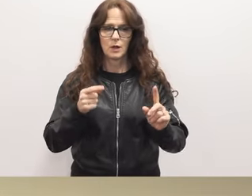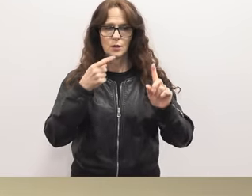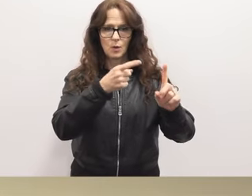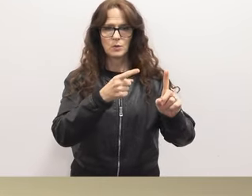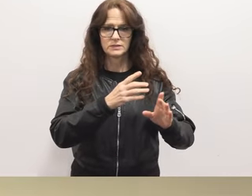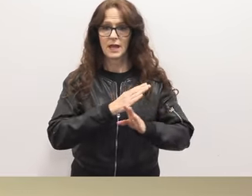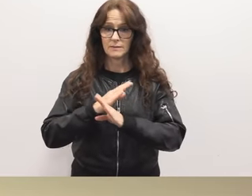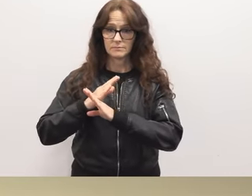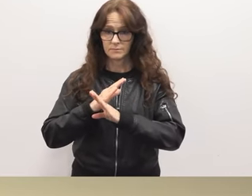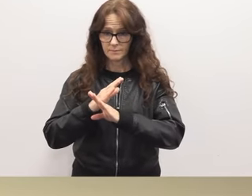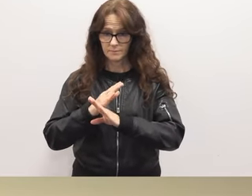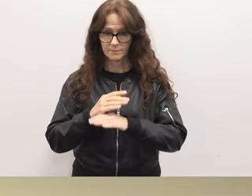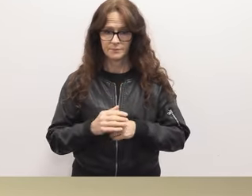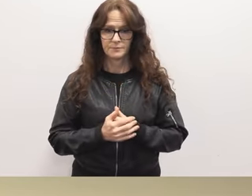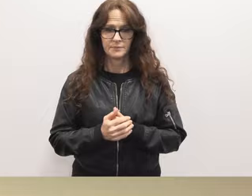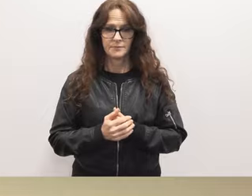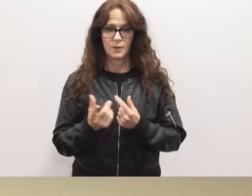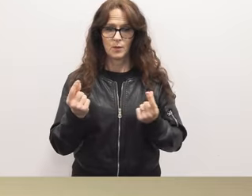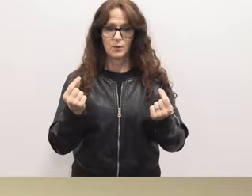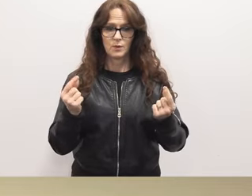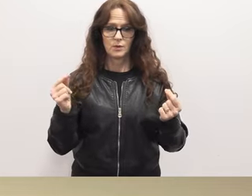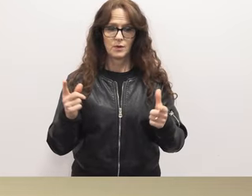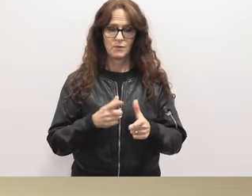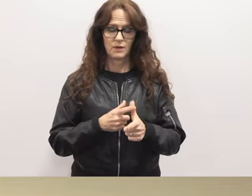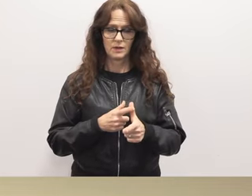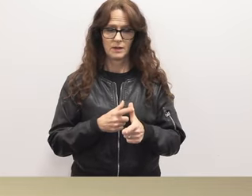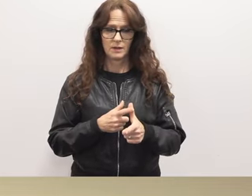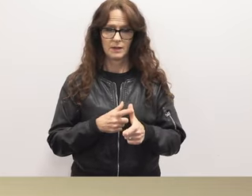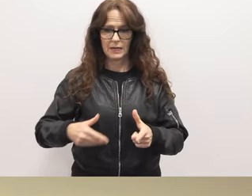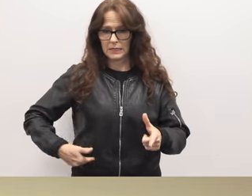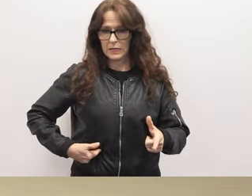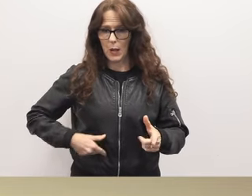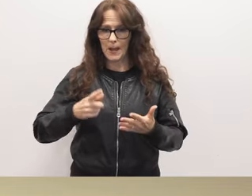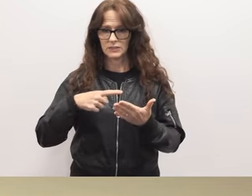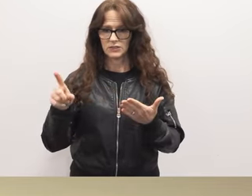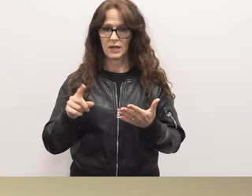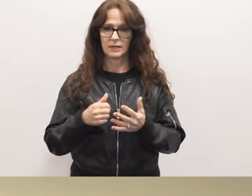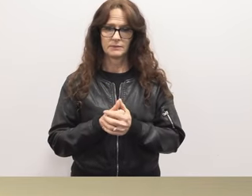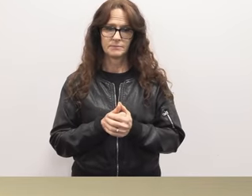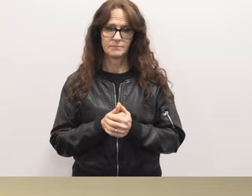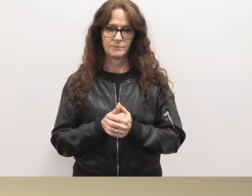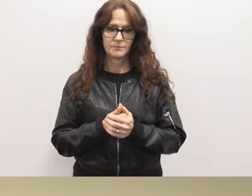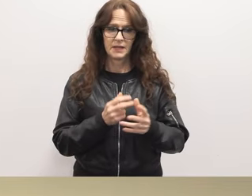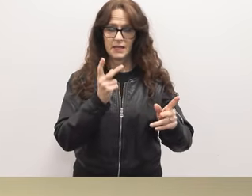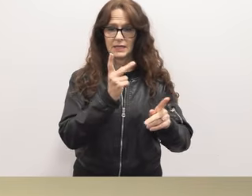what I wanna do first is I want to do a quick gut check on each of them to figure out if you wanna keep it, delete it or modified it.